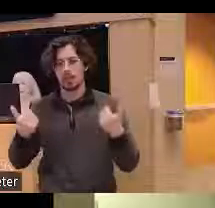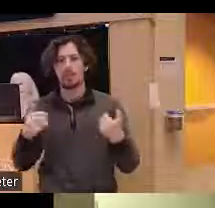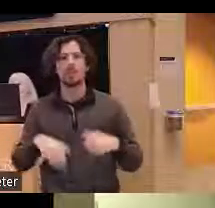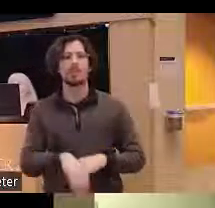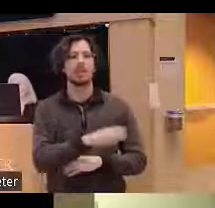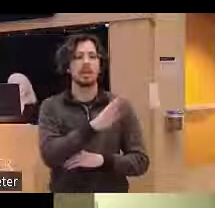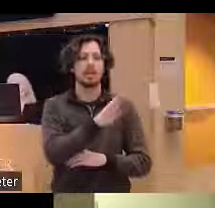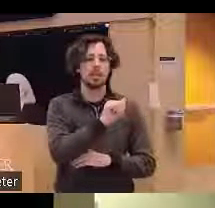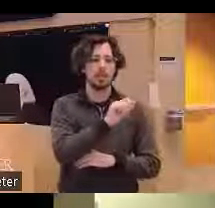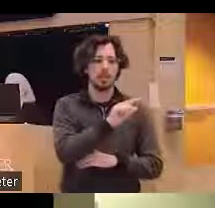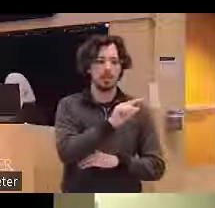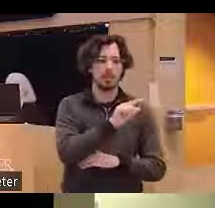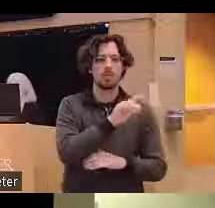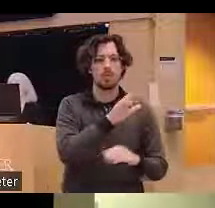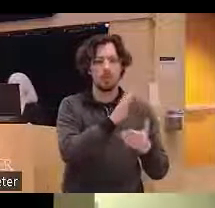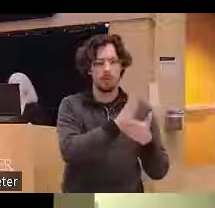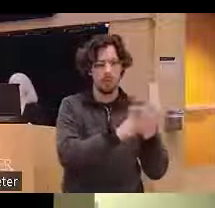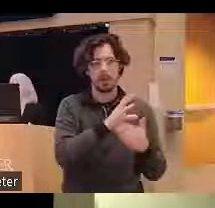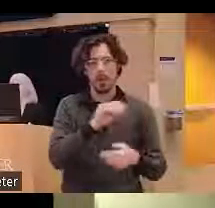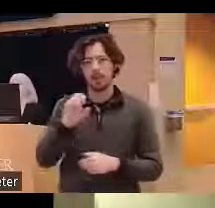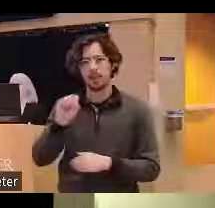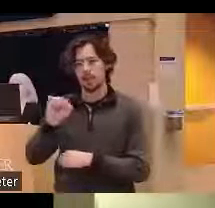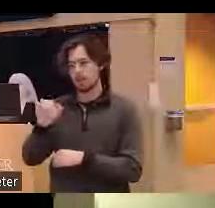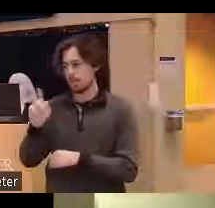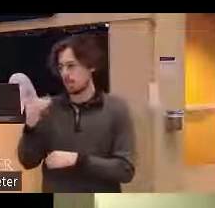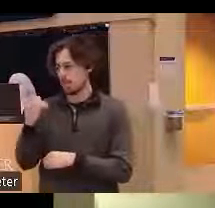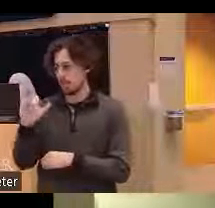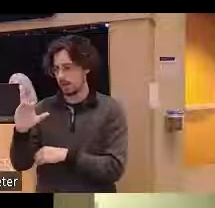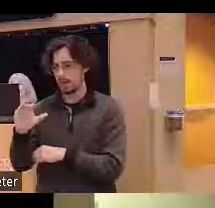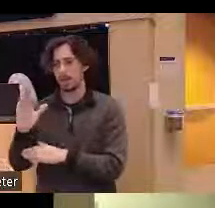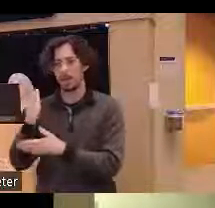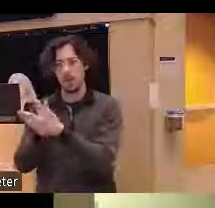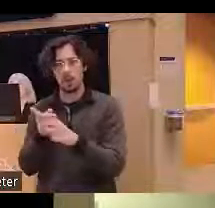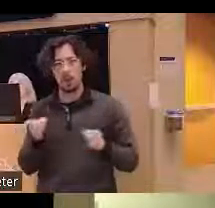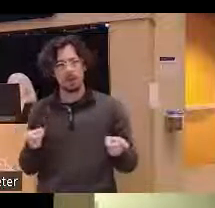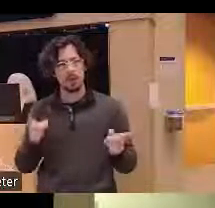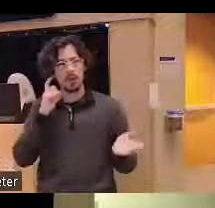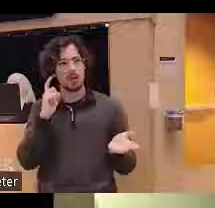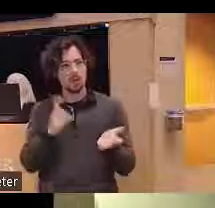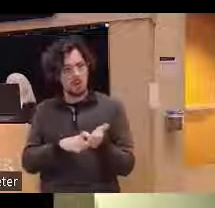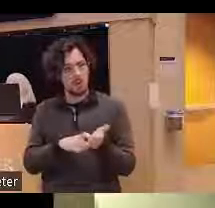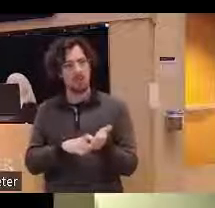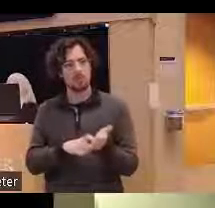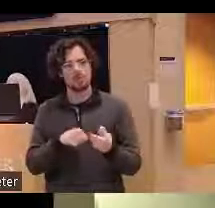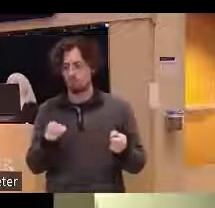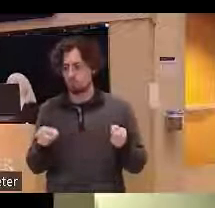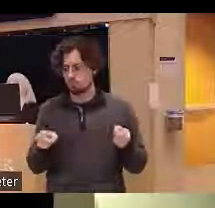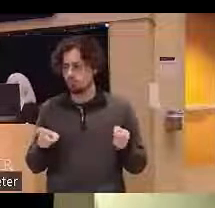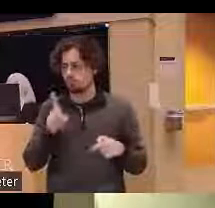know component and and what we saw was that they actually were predicting different pathologies we